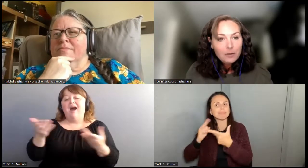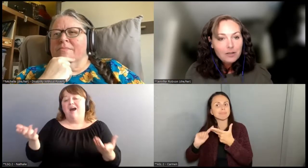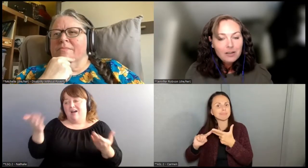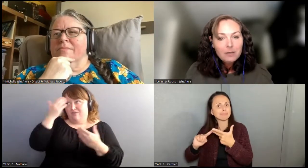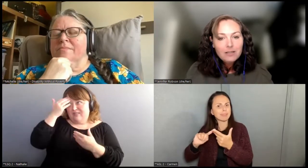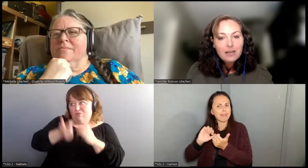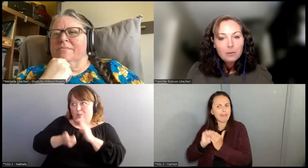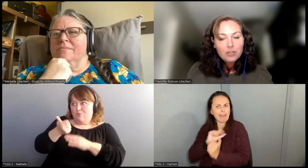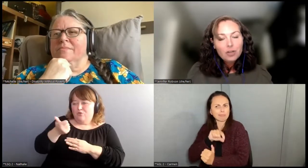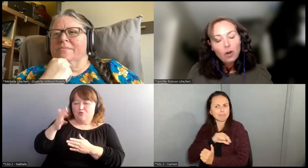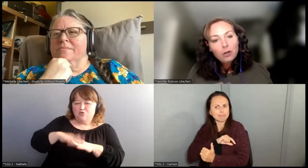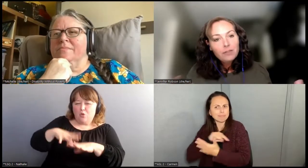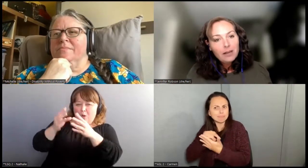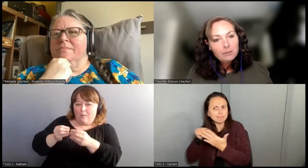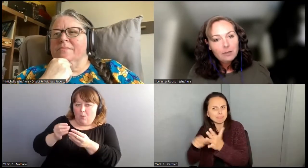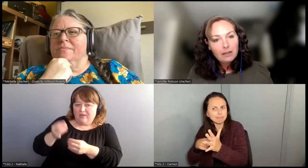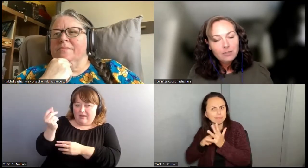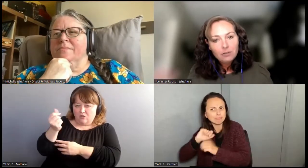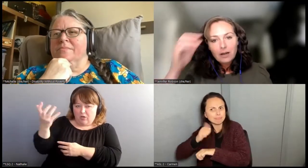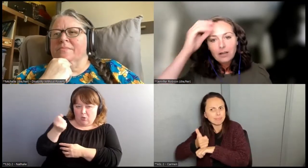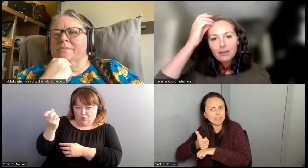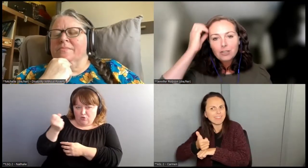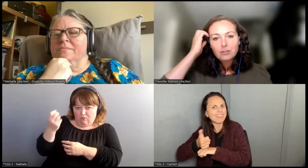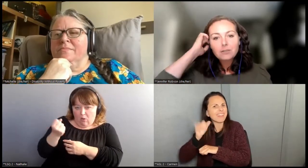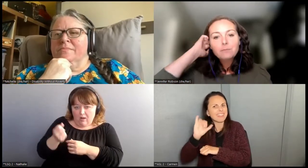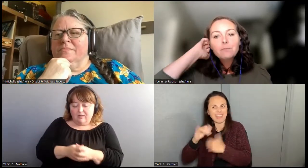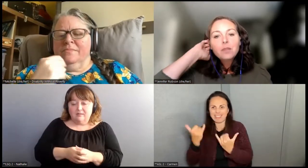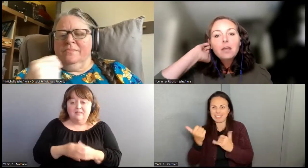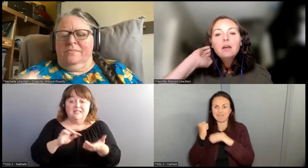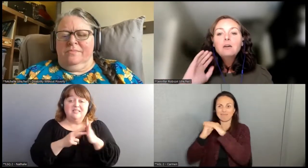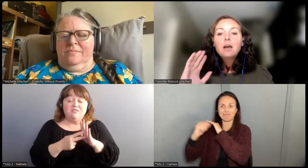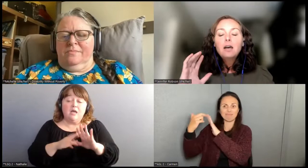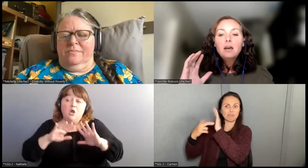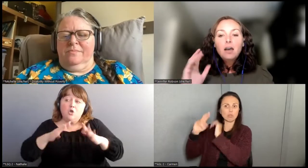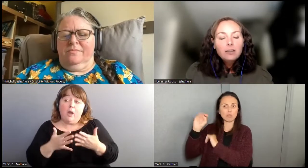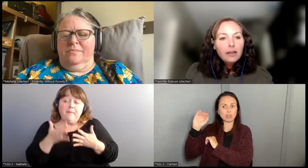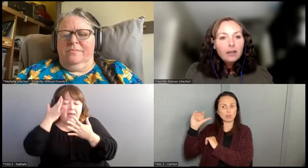HOW IS ELIGIBLE GOING TO BE ESTABLISHED AND ALL OF THAT IS LEFT TO THE REGULATIONS. UNLIKE